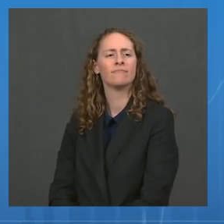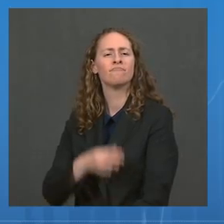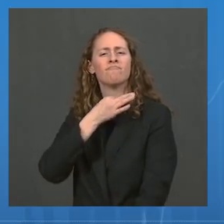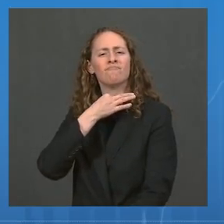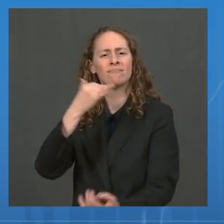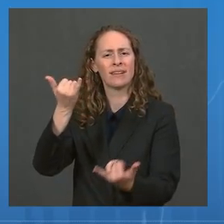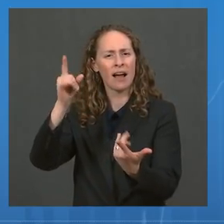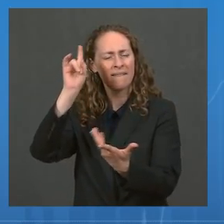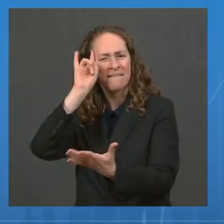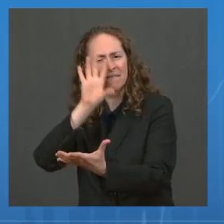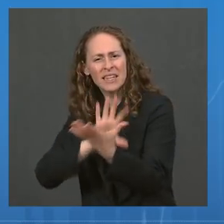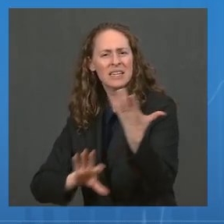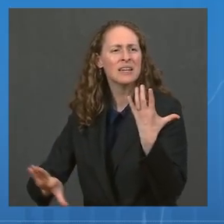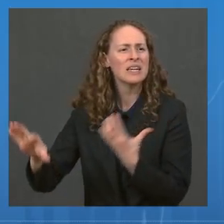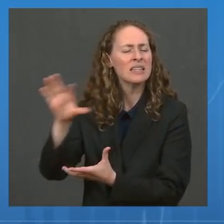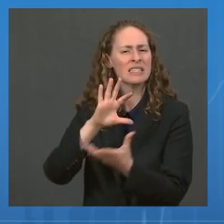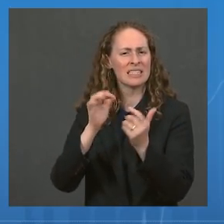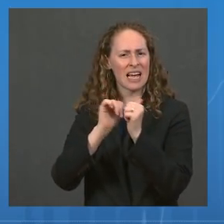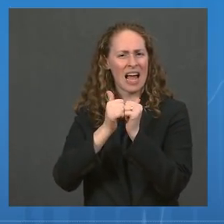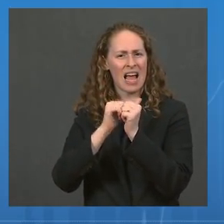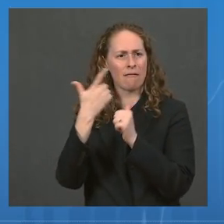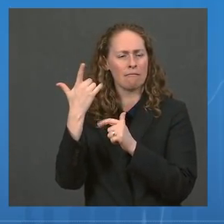who are not eligible right now